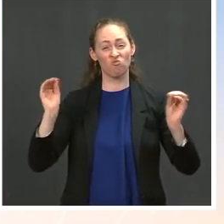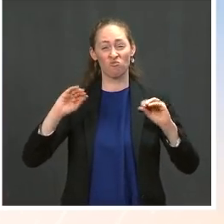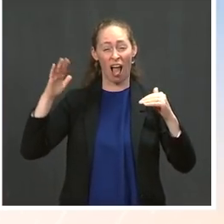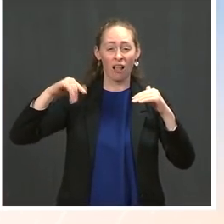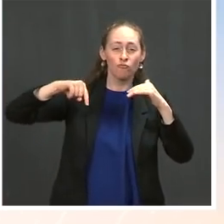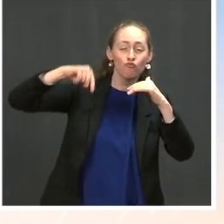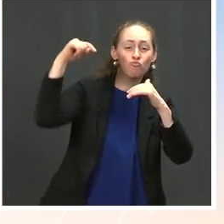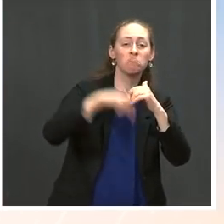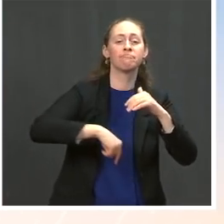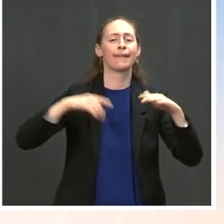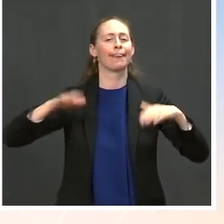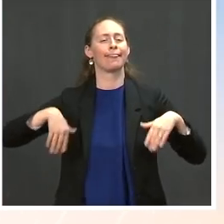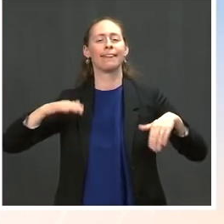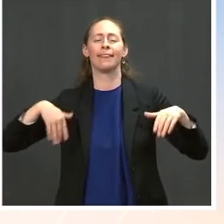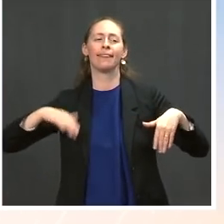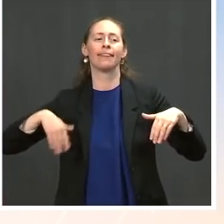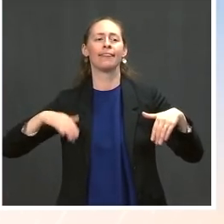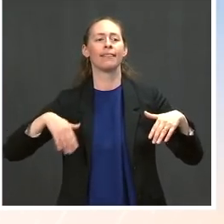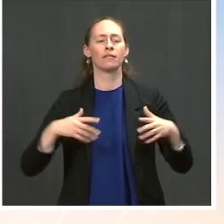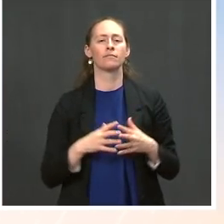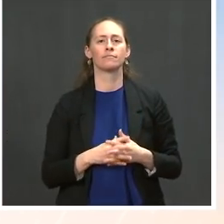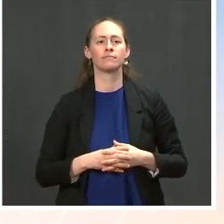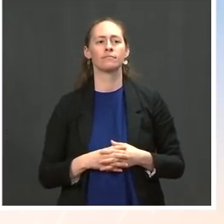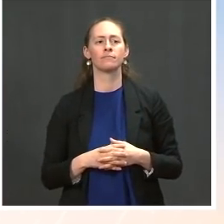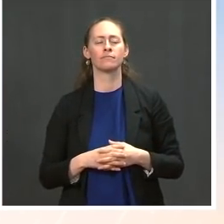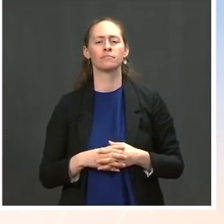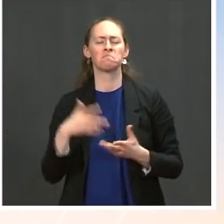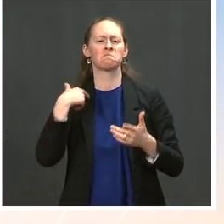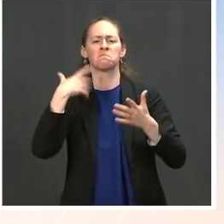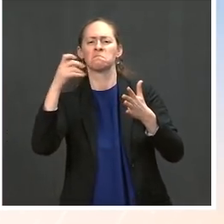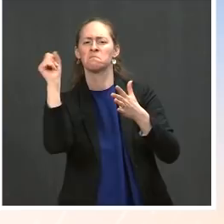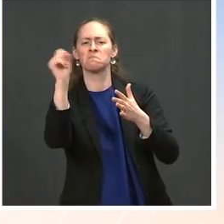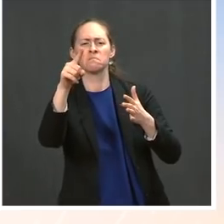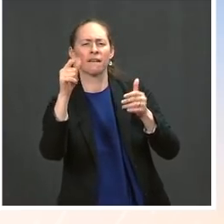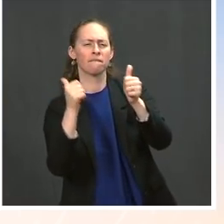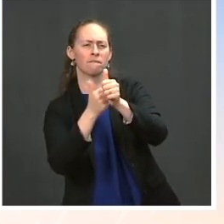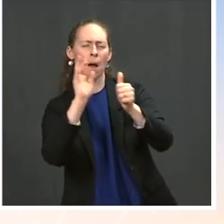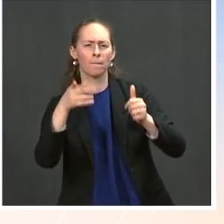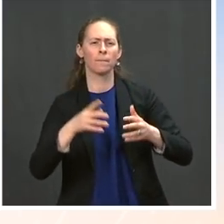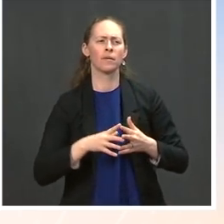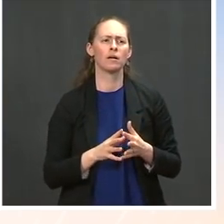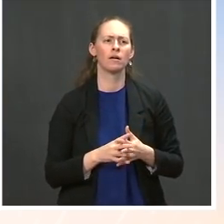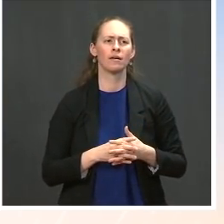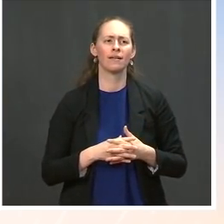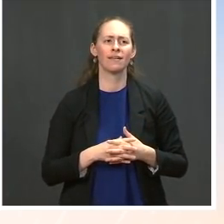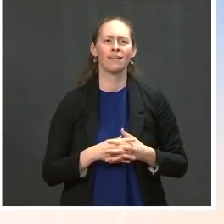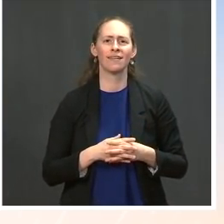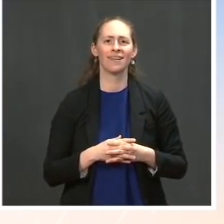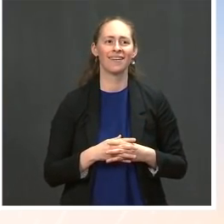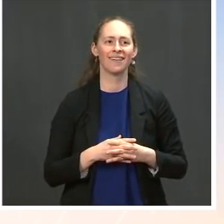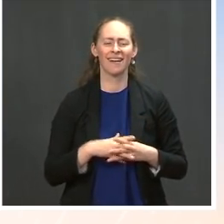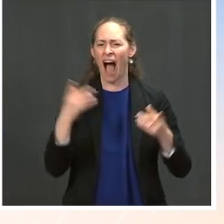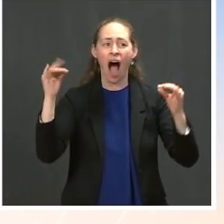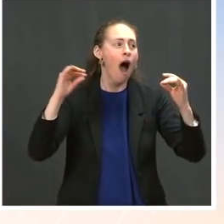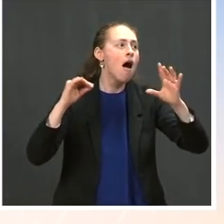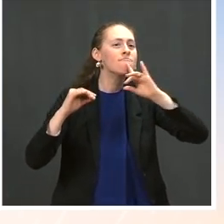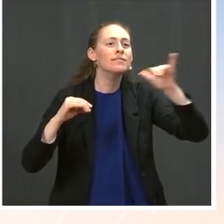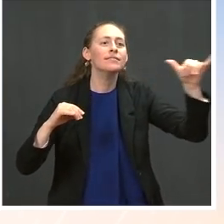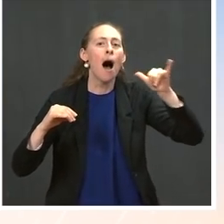The Press: Just to follow up on what Kaitlan said because she actually asked my question. Ms. Psaki: Some coordination. The Press: Not in coordination. But you would be oppo- --